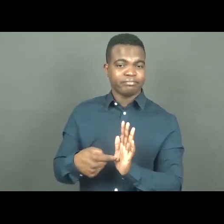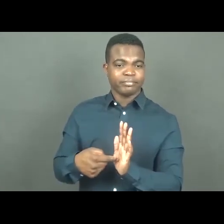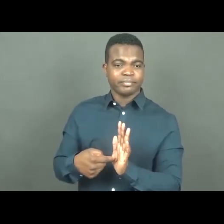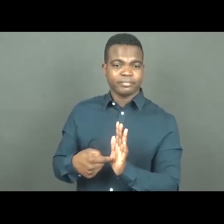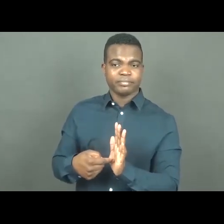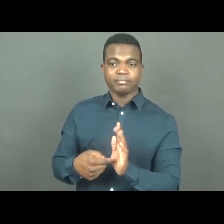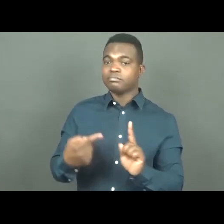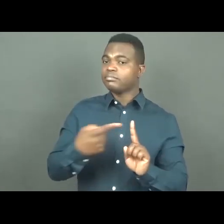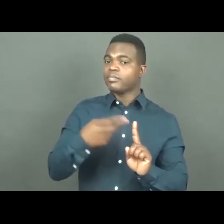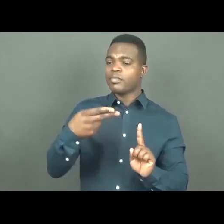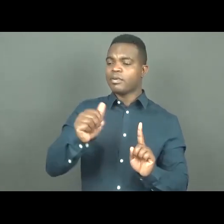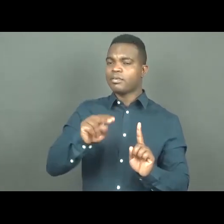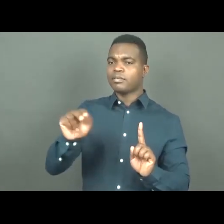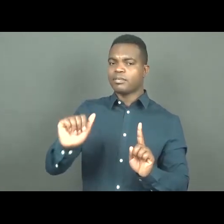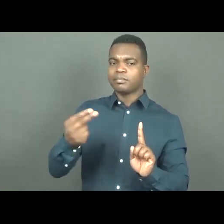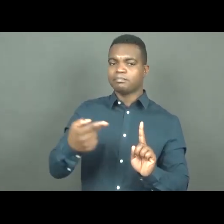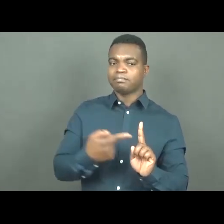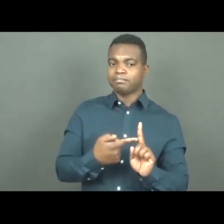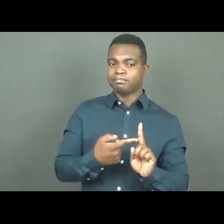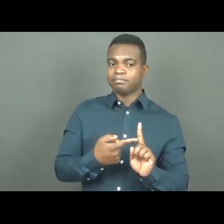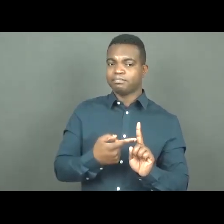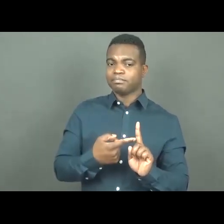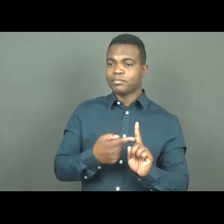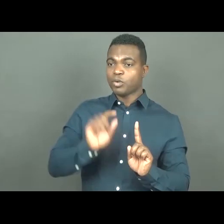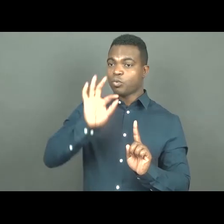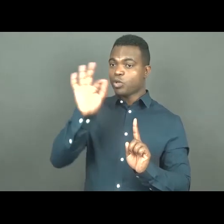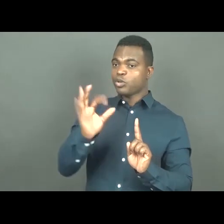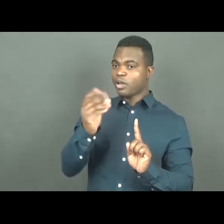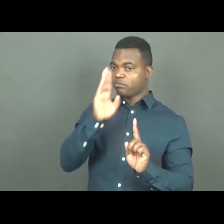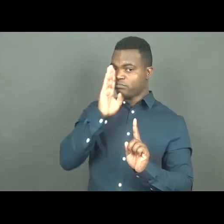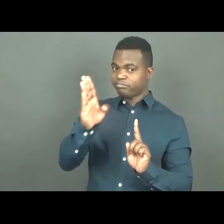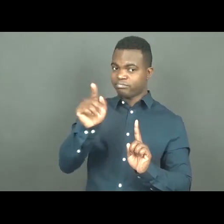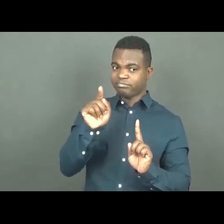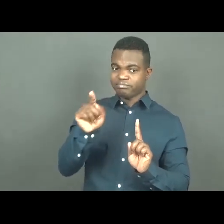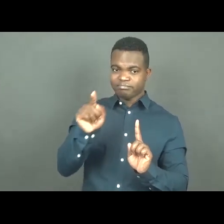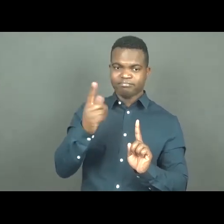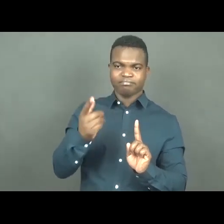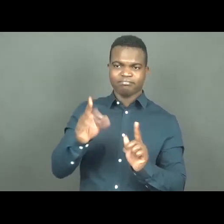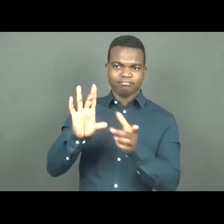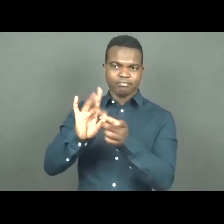So maybe, Hannah do I see you're taking your microphone off, if you're happy to address one